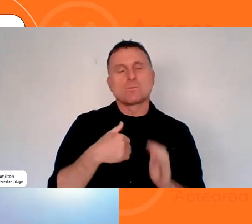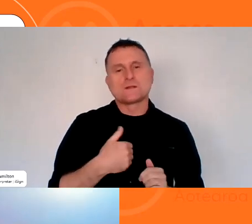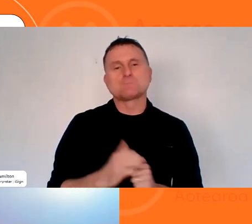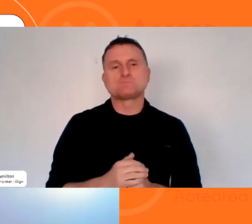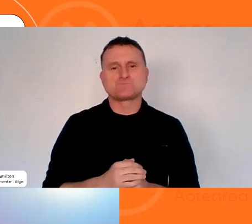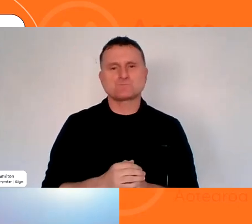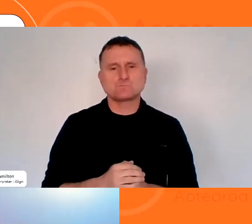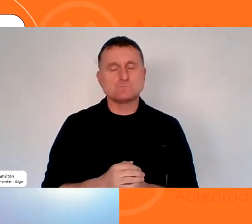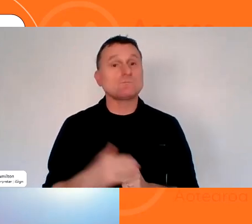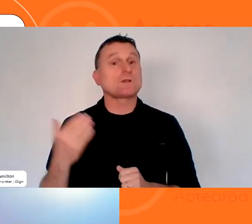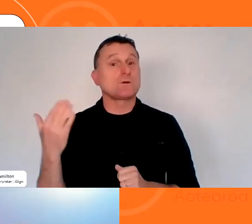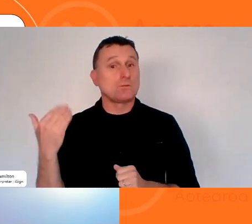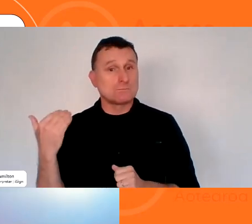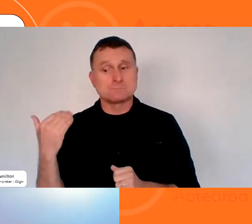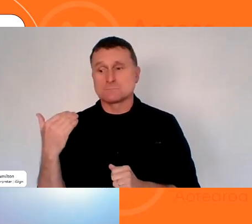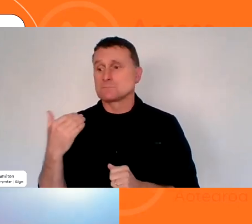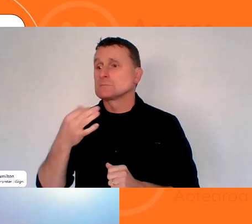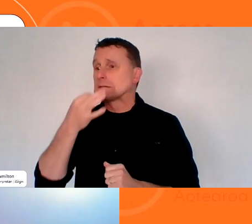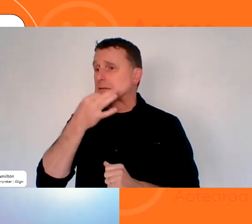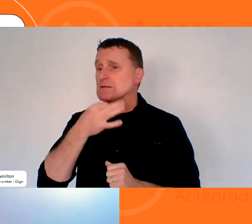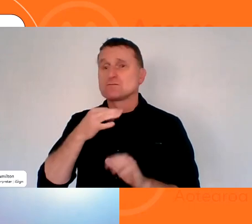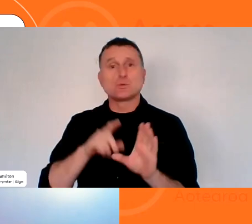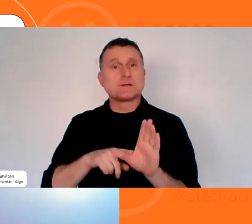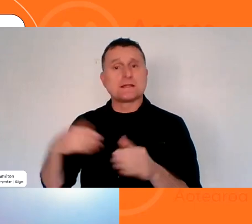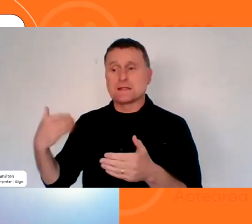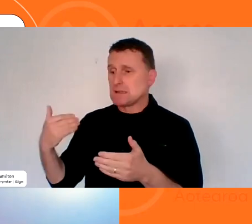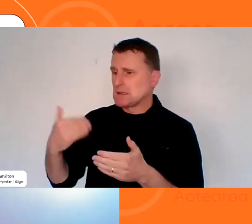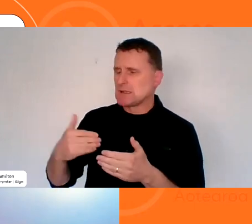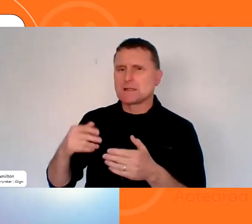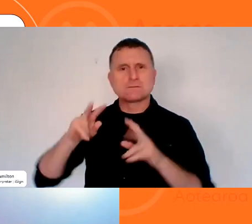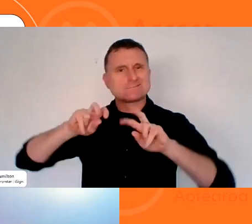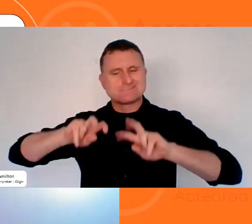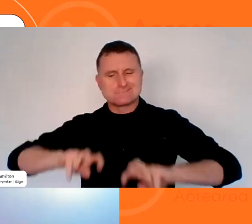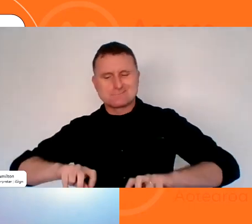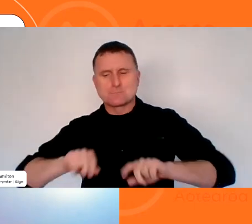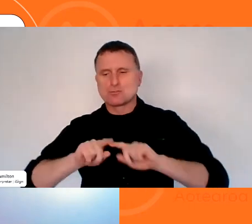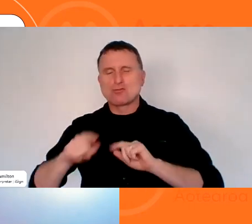the main issues are in the system, such as in that highest needs review,